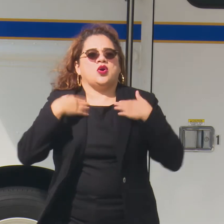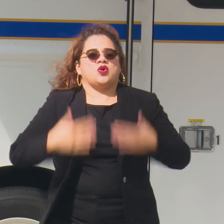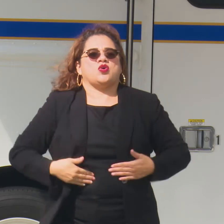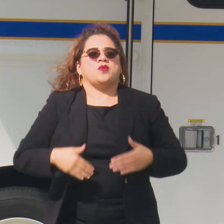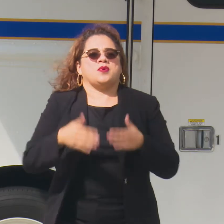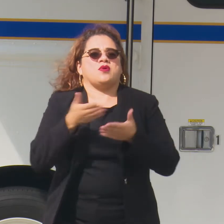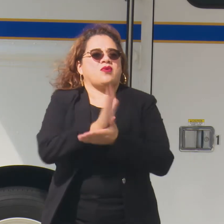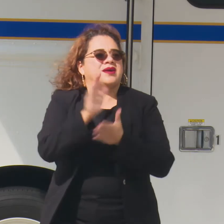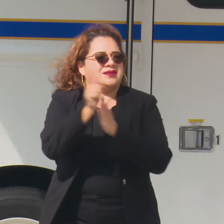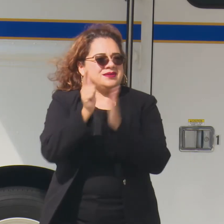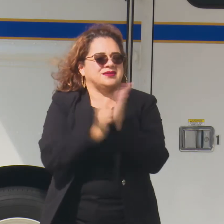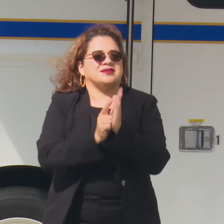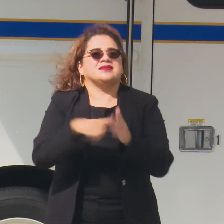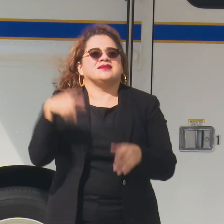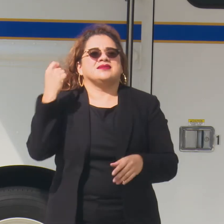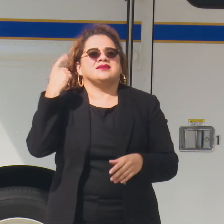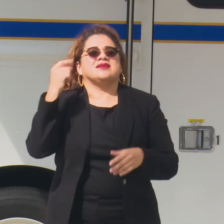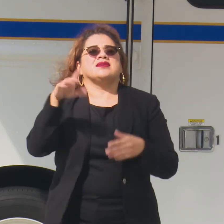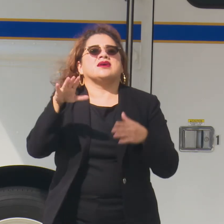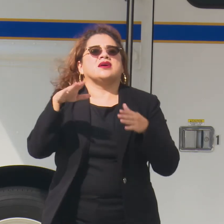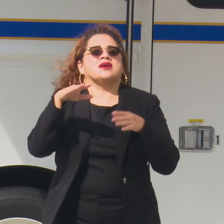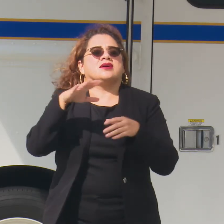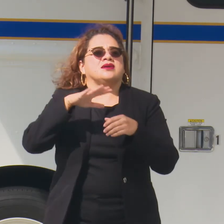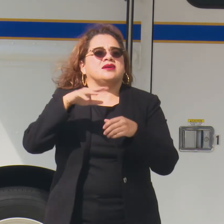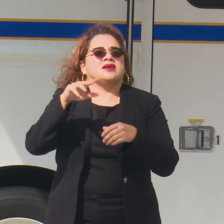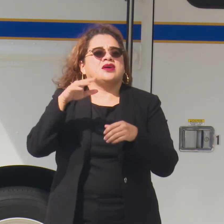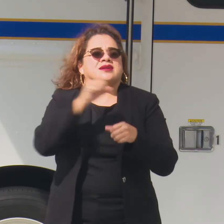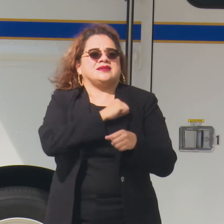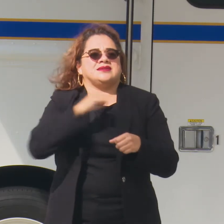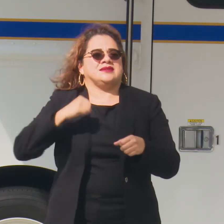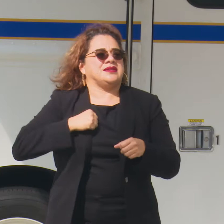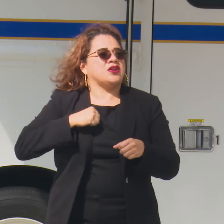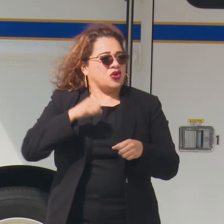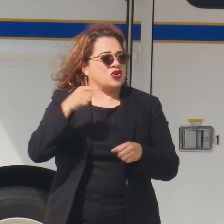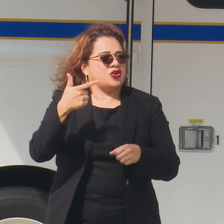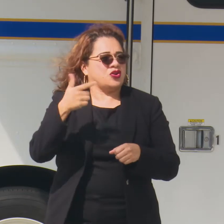COVID pandemic statewide coalition and committee, and also Kelly